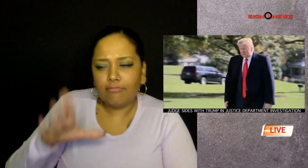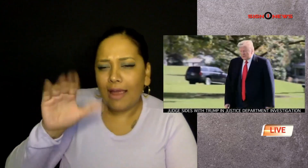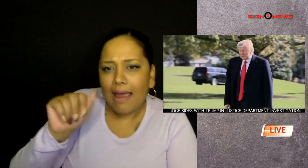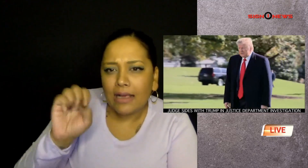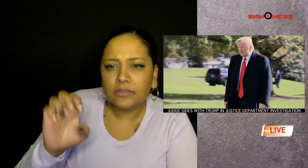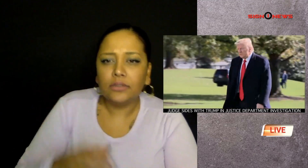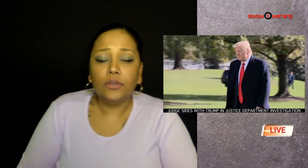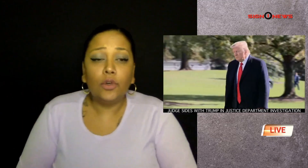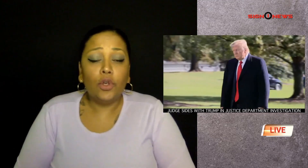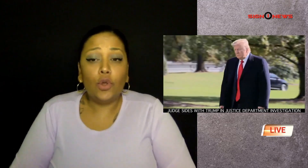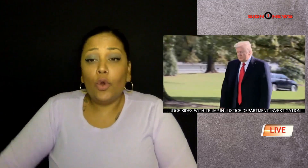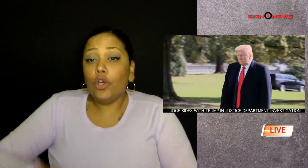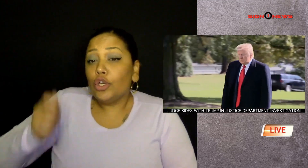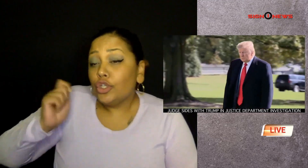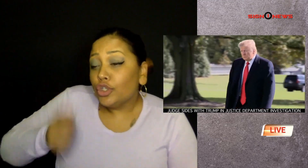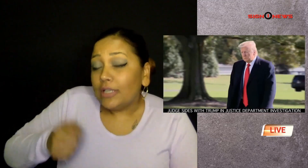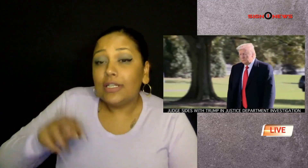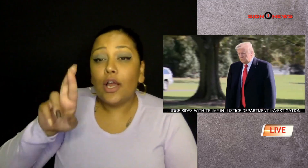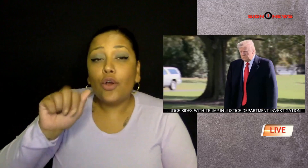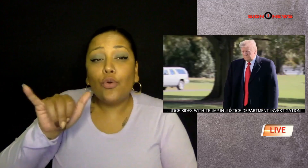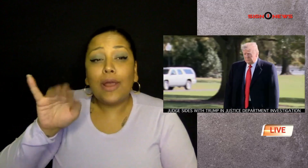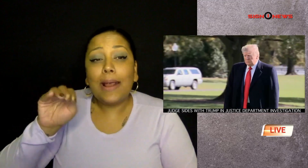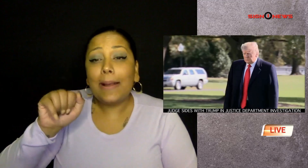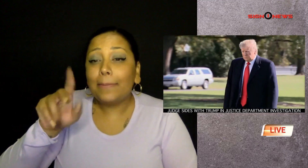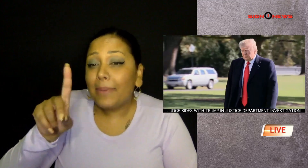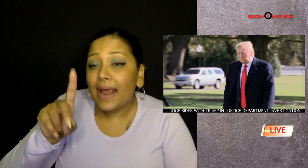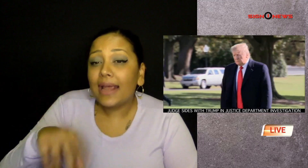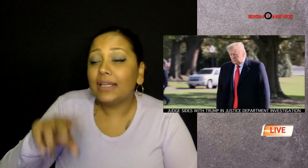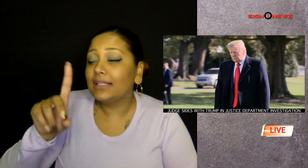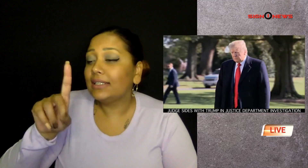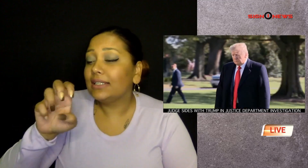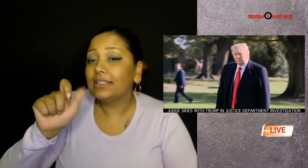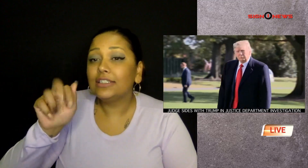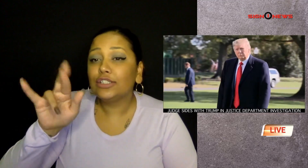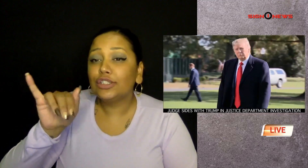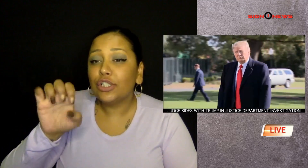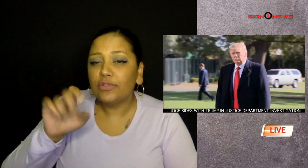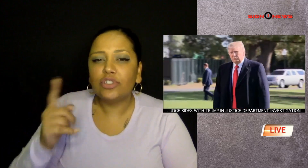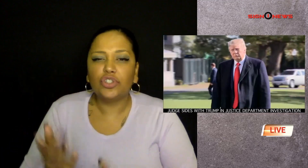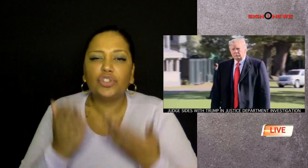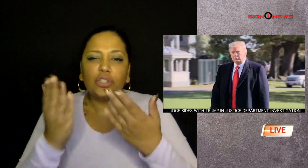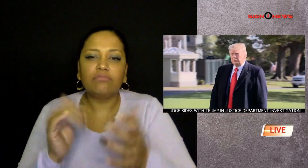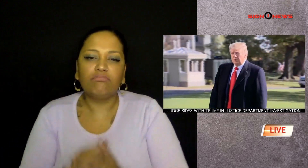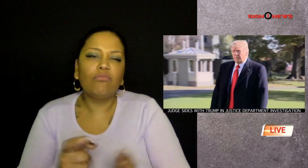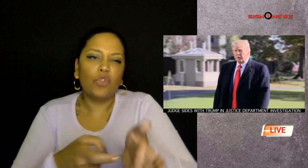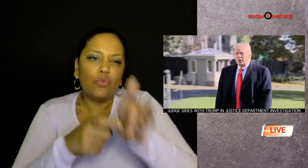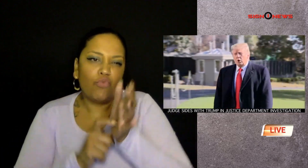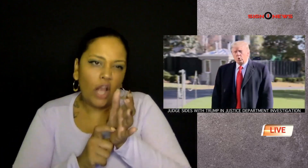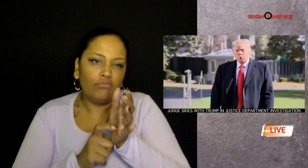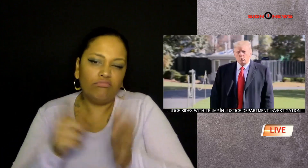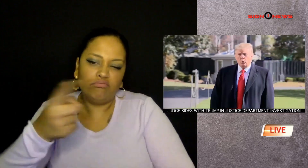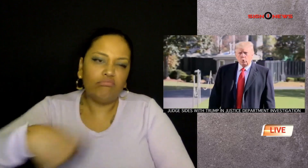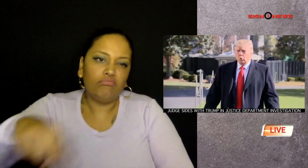the special Master assigned to the case Judge Raymond dearie had suggested requiring those assertions.